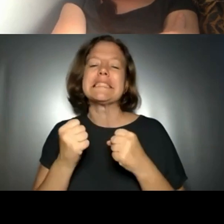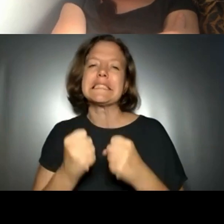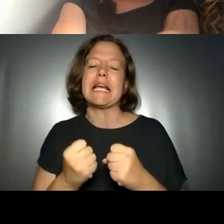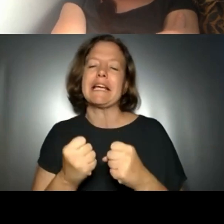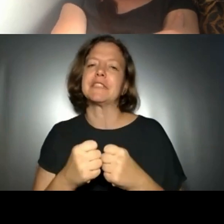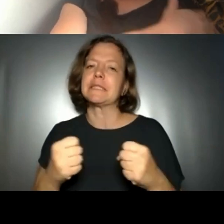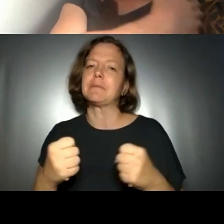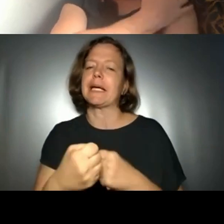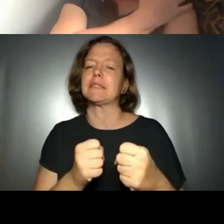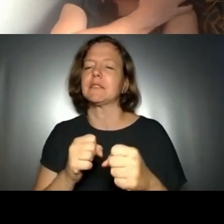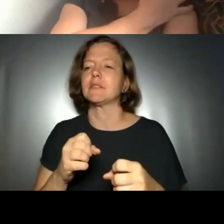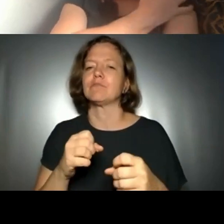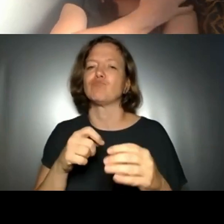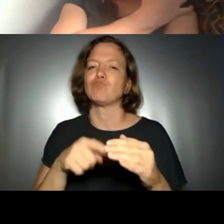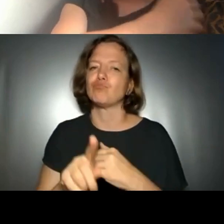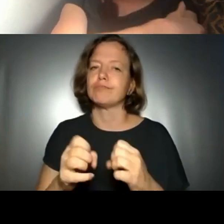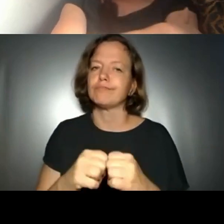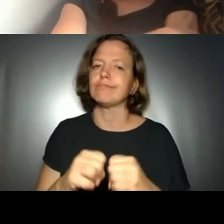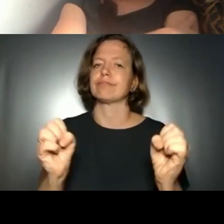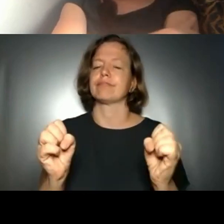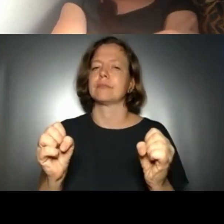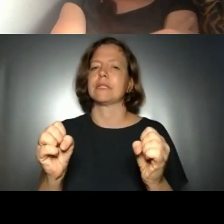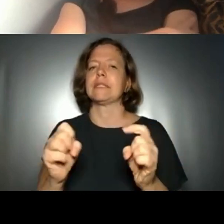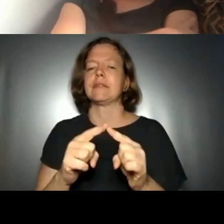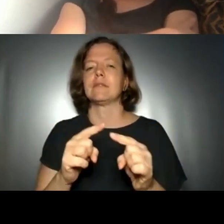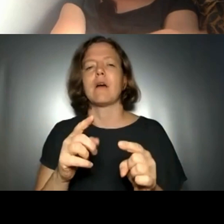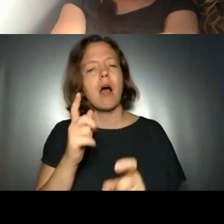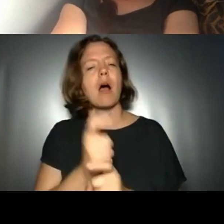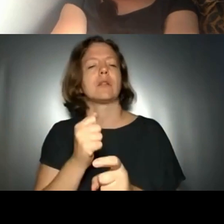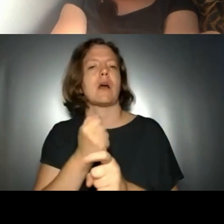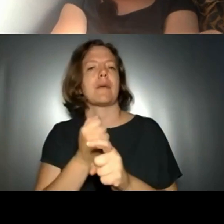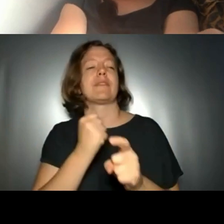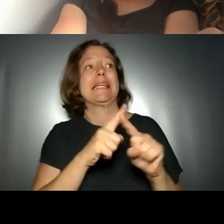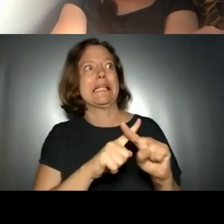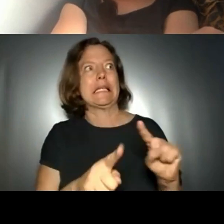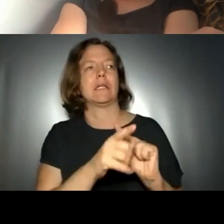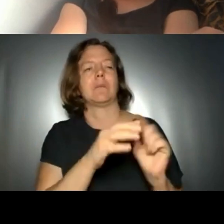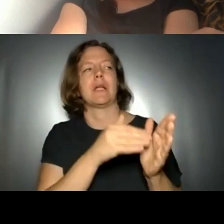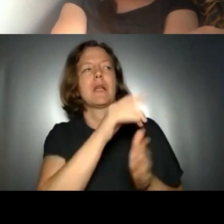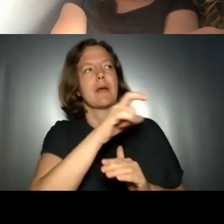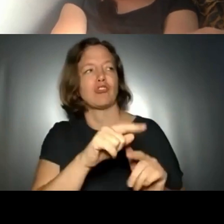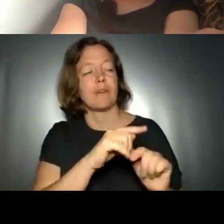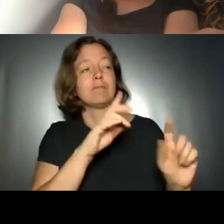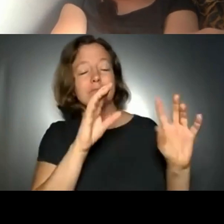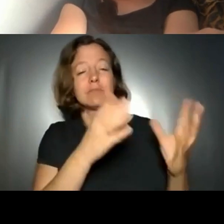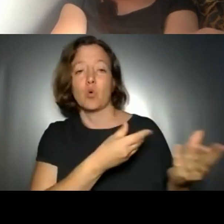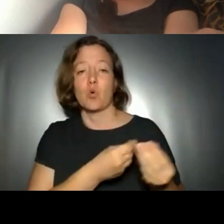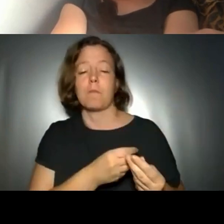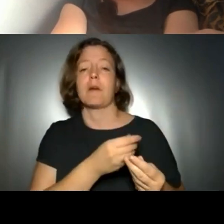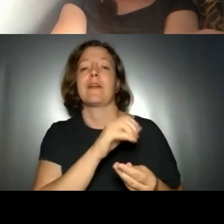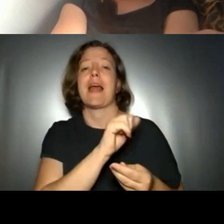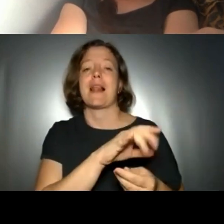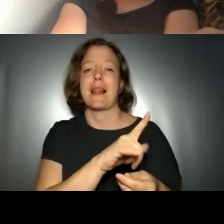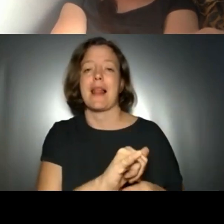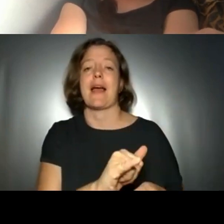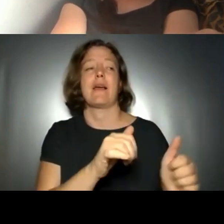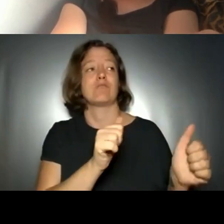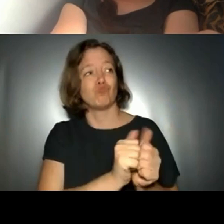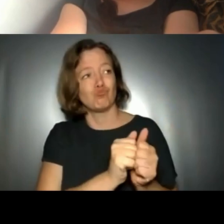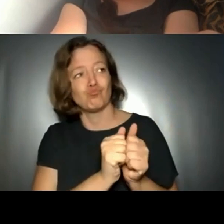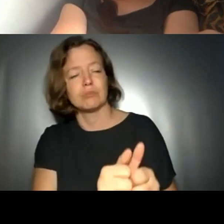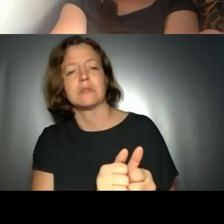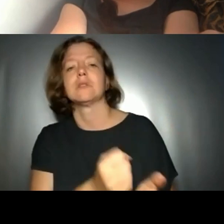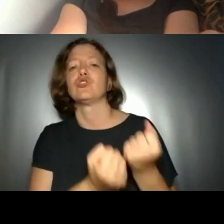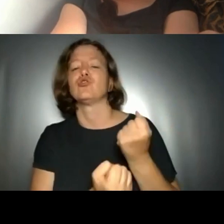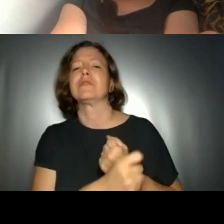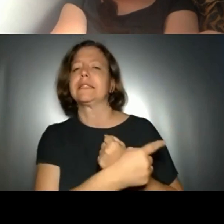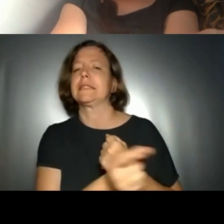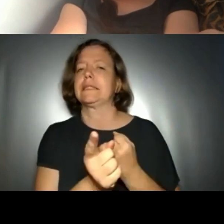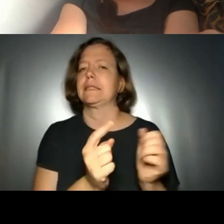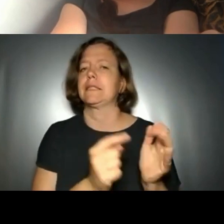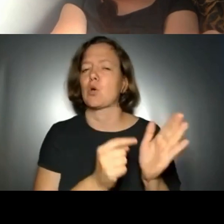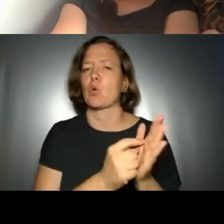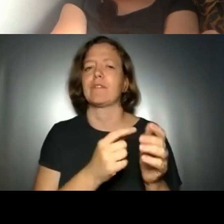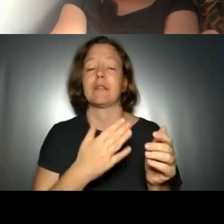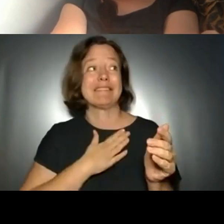really work there as allies and help doing that within our leadership or, you know, can sit back for a while and listen